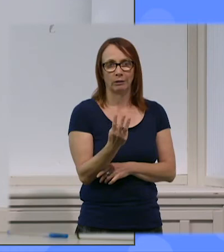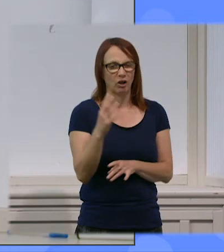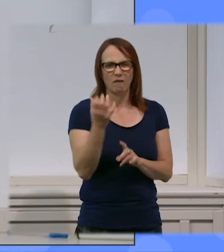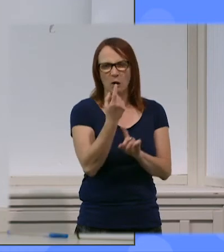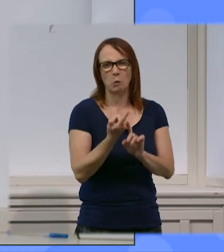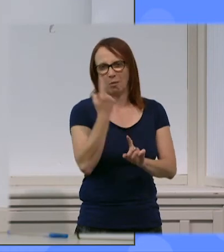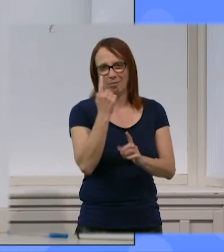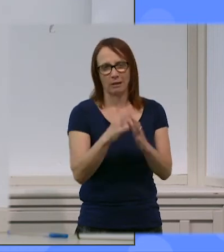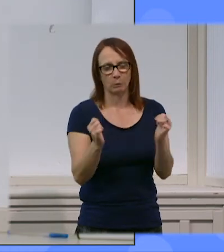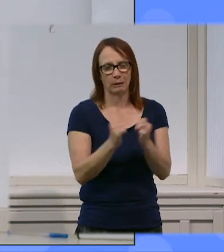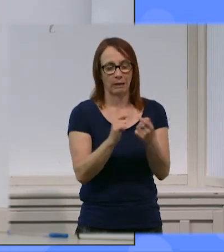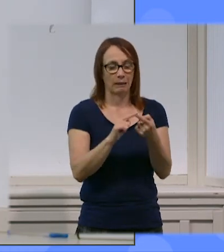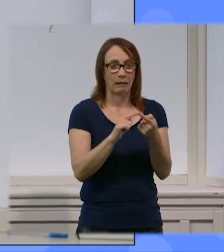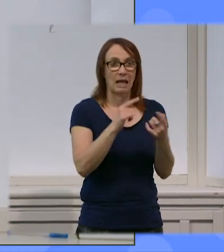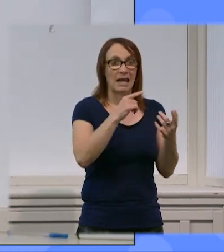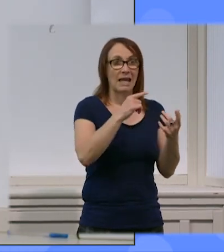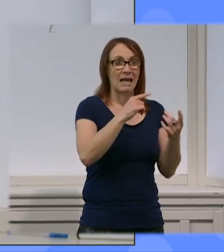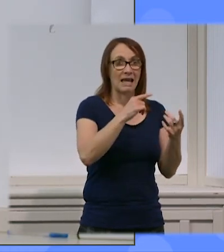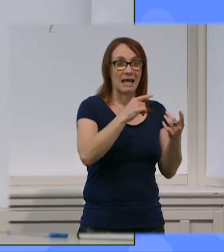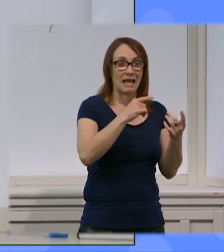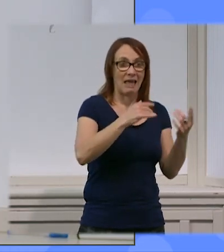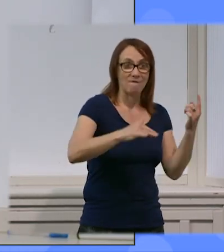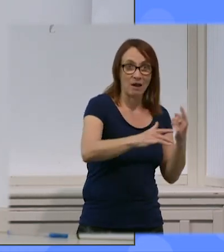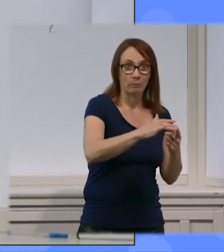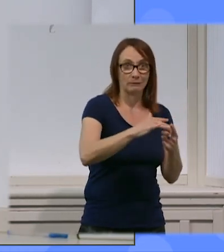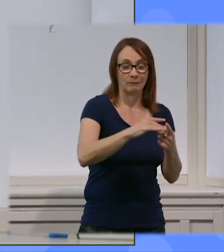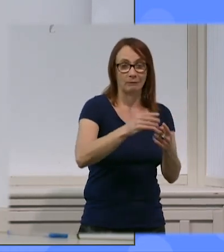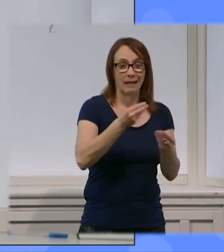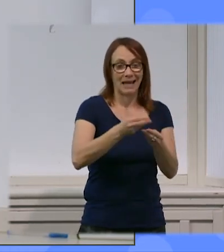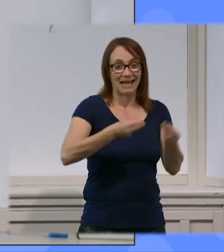environmental economic and social and these are known as the three pillars of